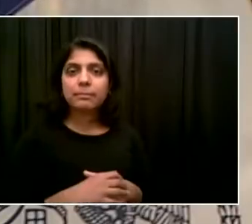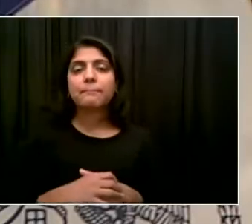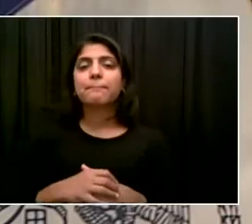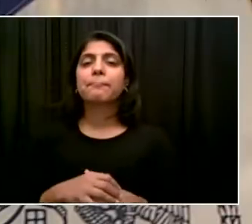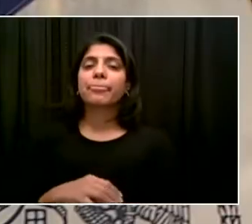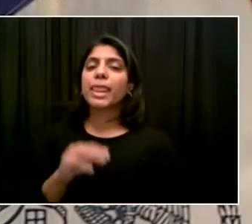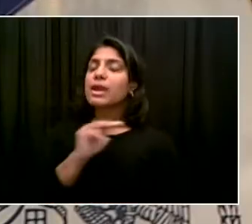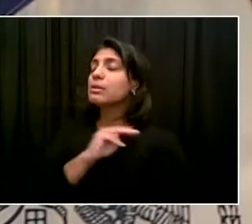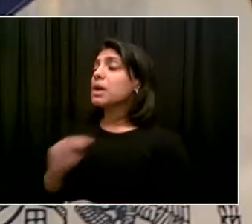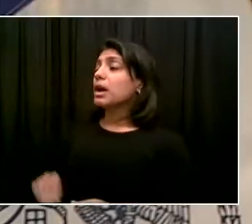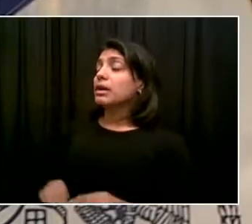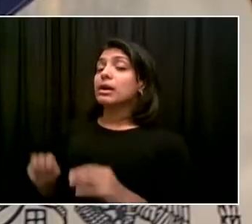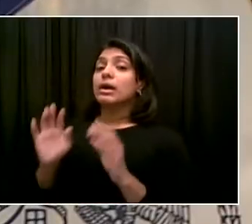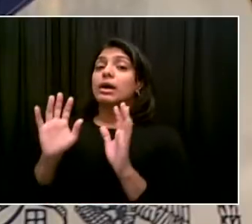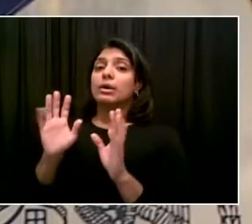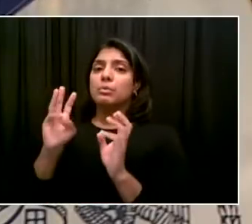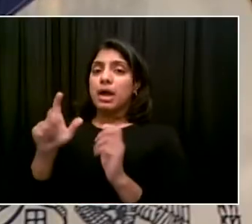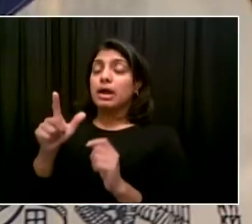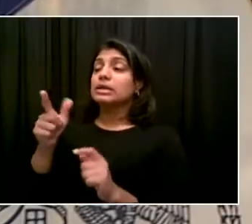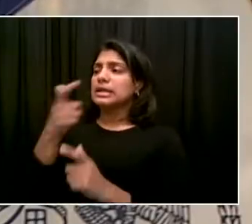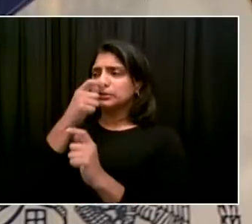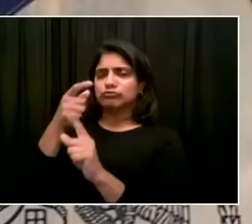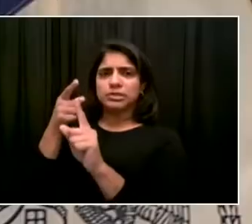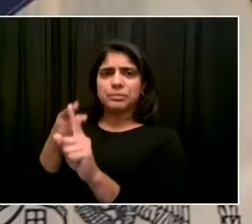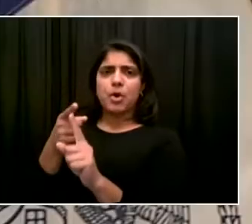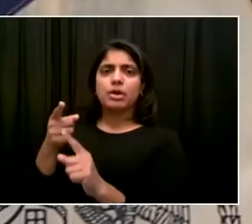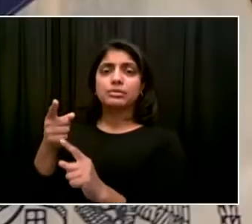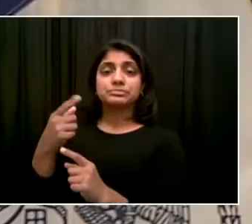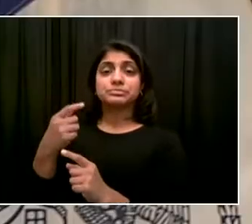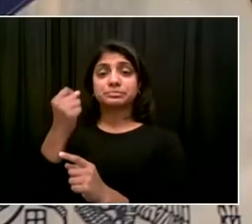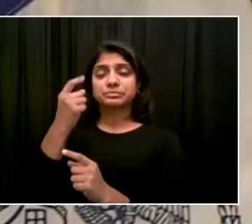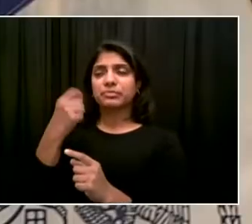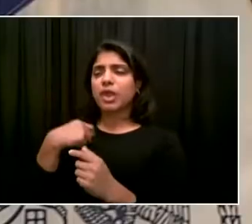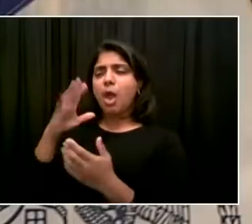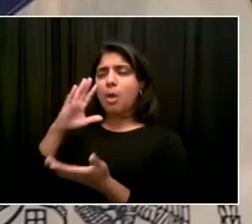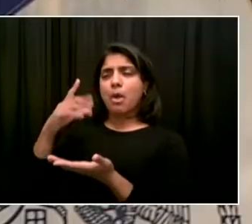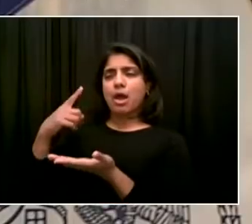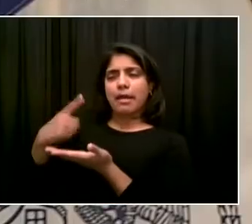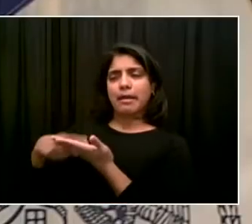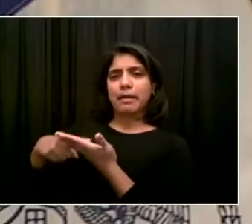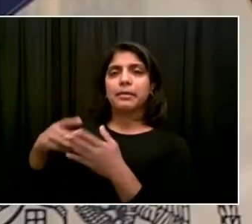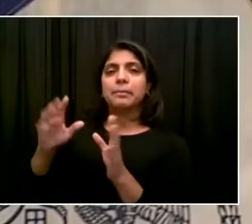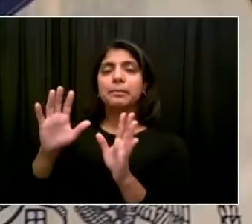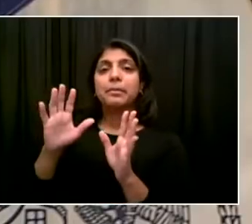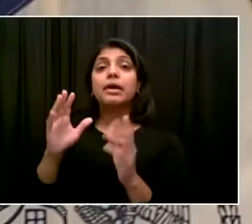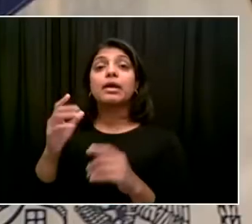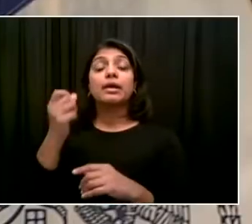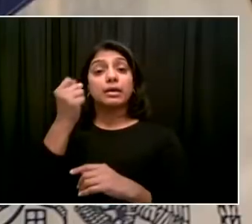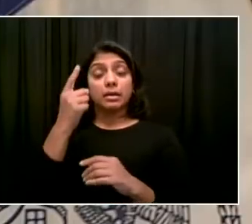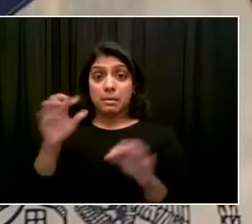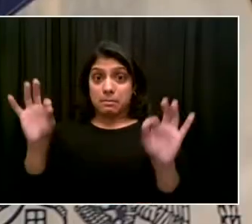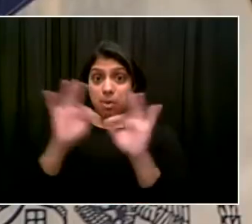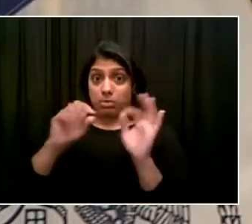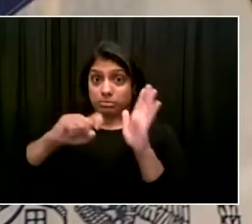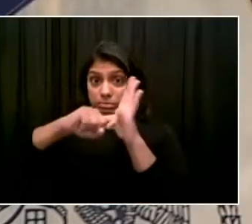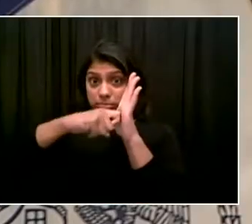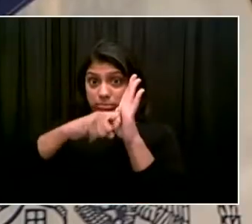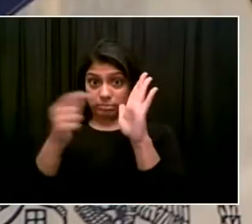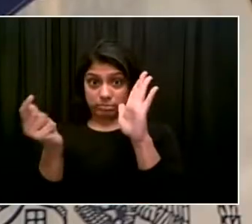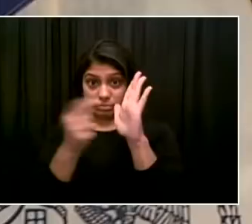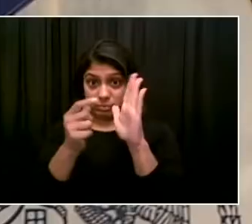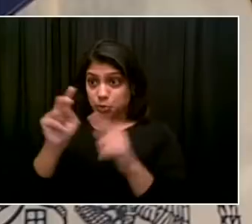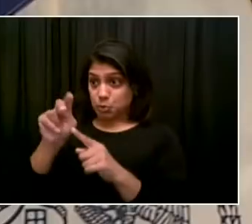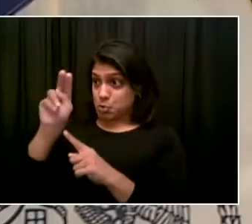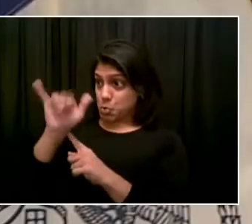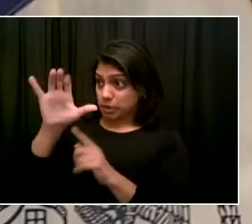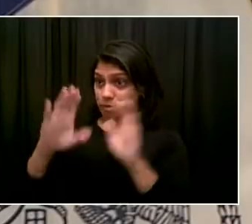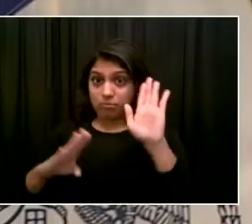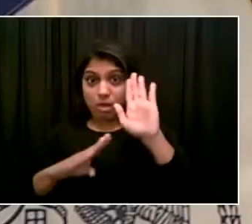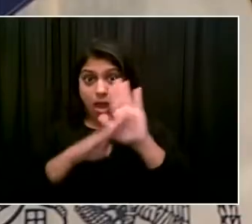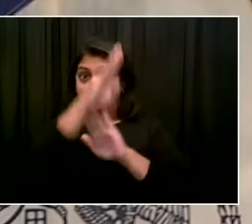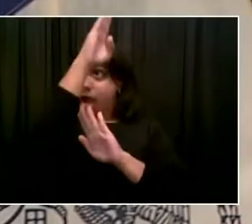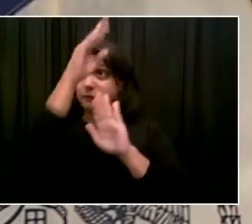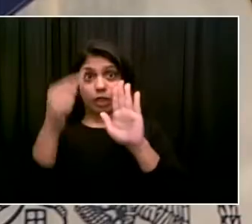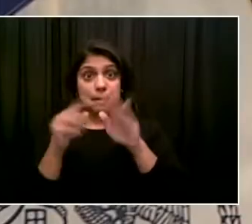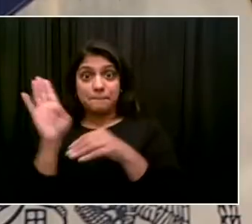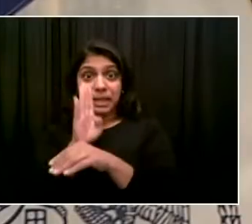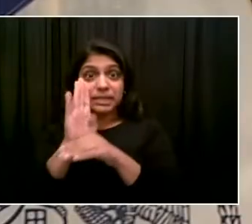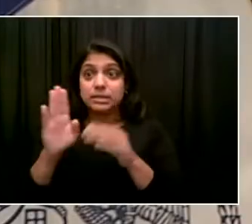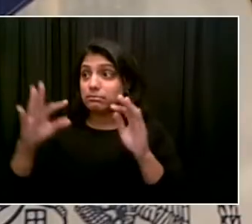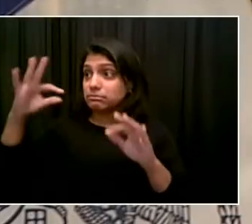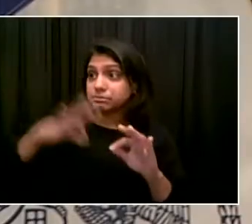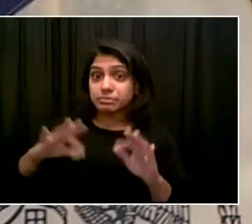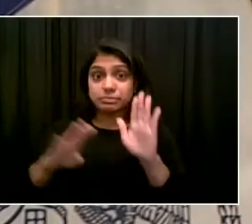MOMENT.